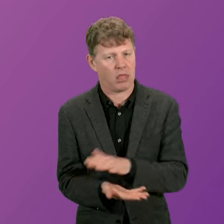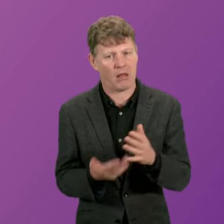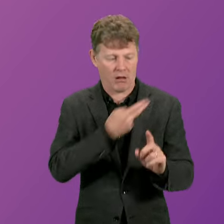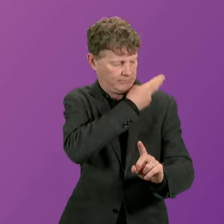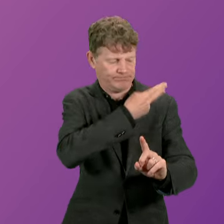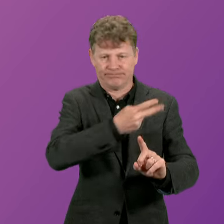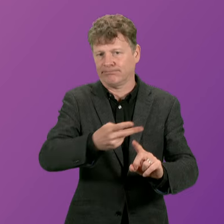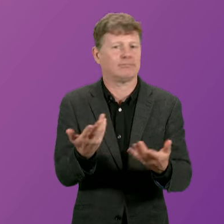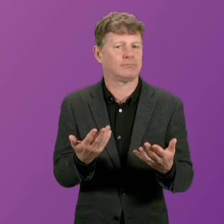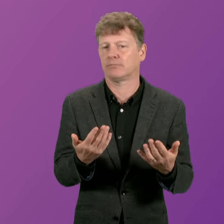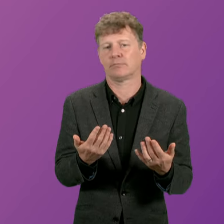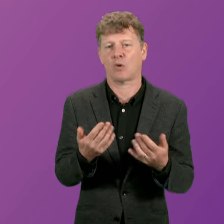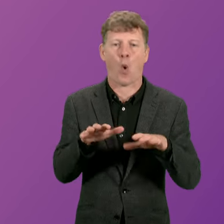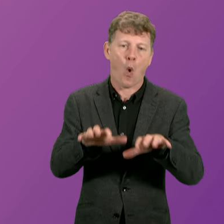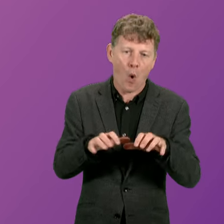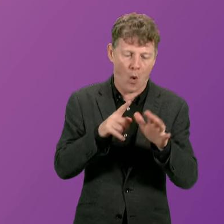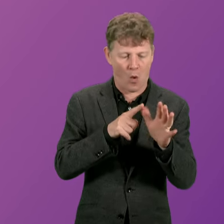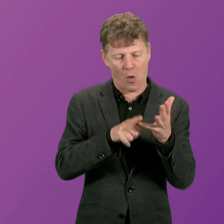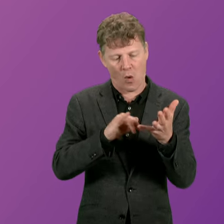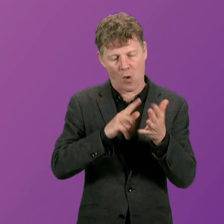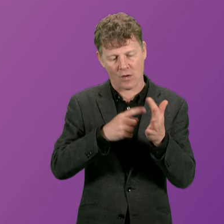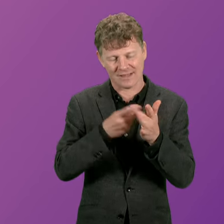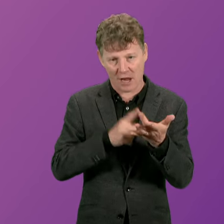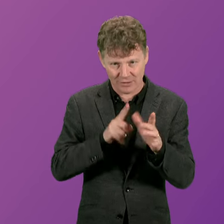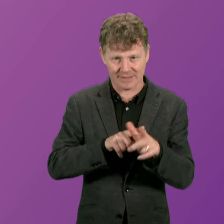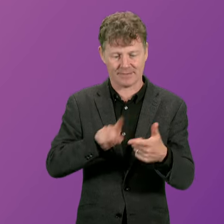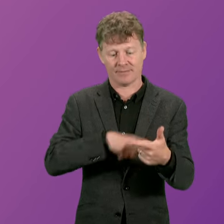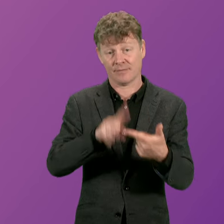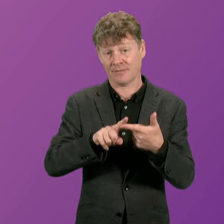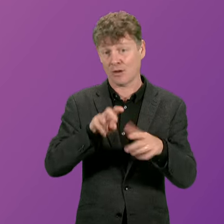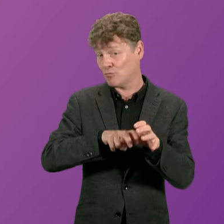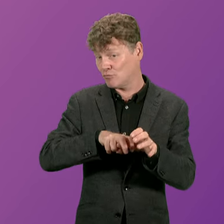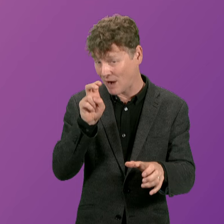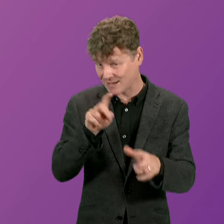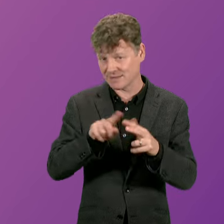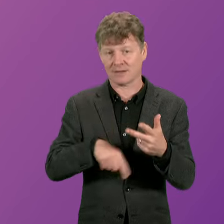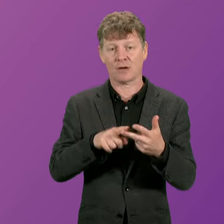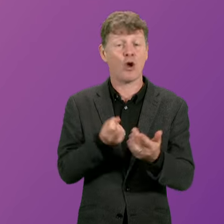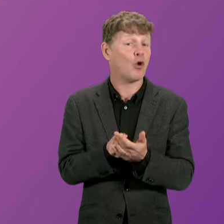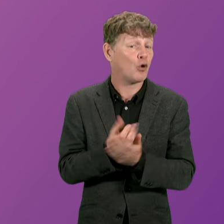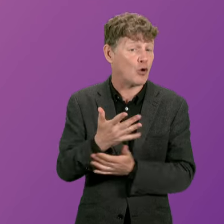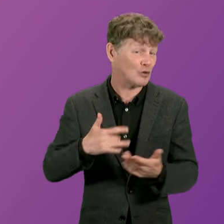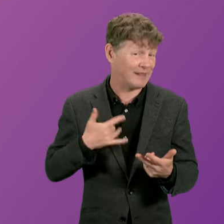from decisions on austerity, Brexit and the cost of living, which are making it much more difficult